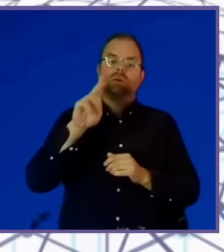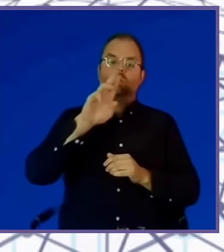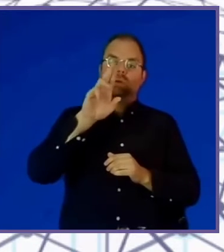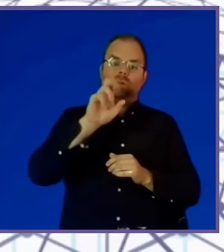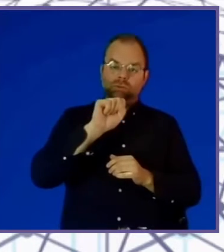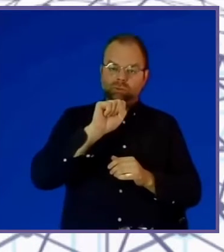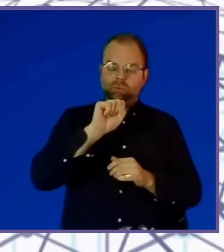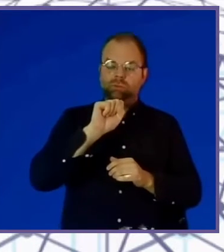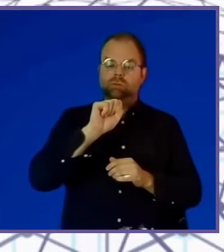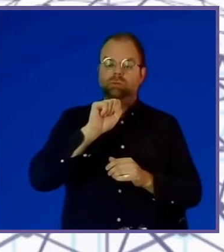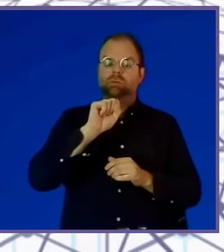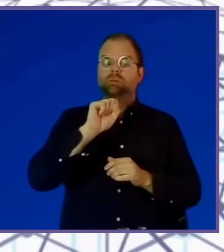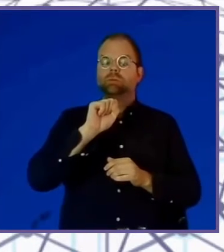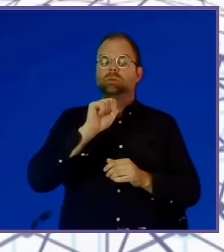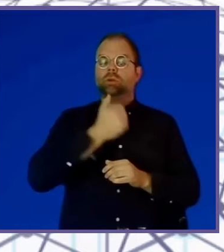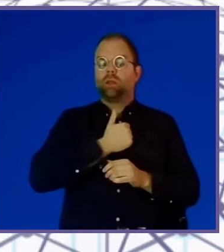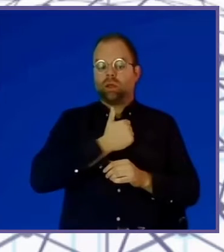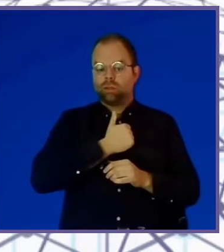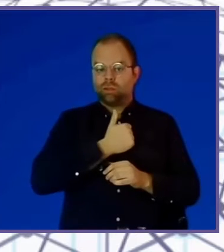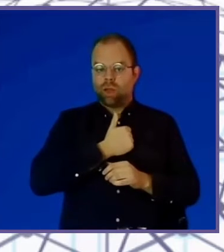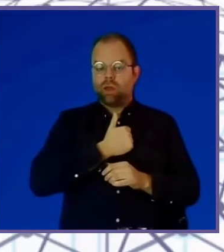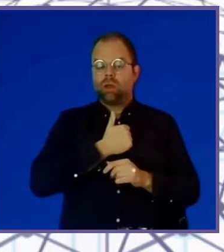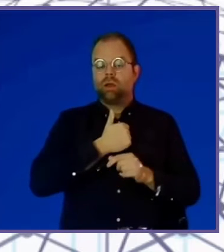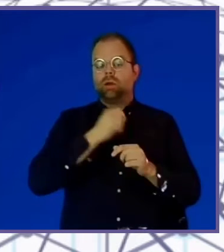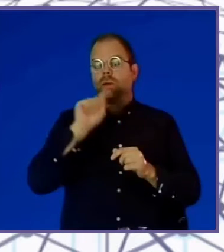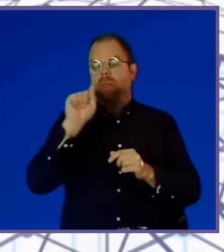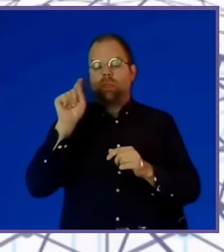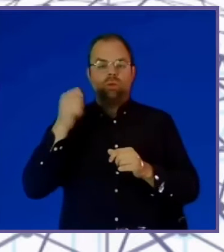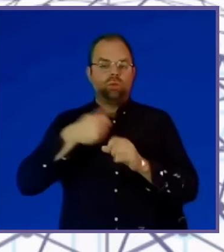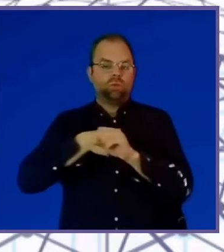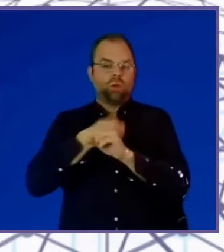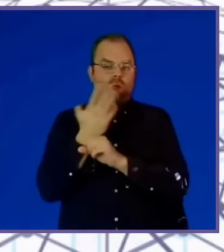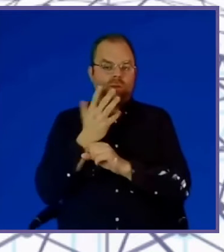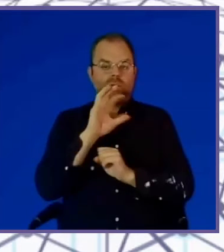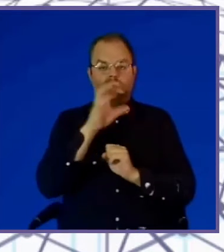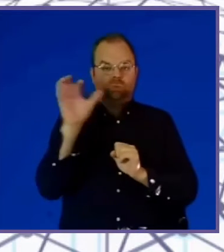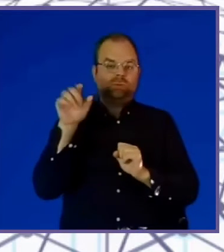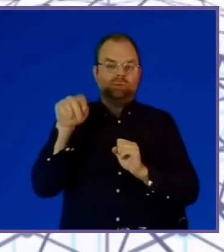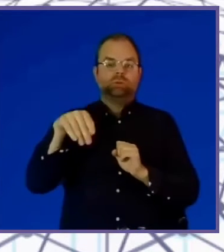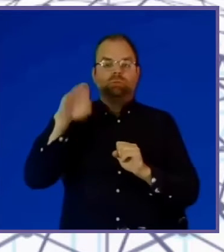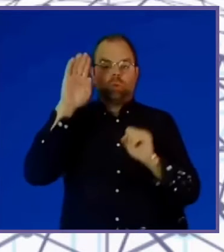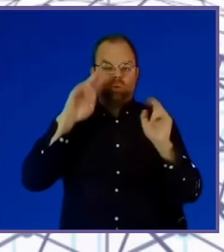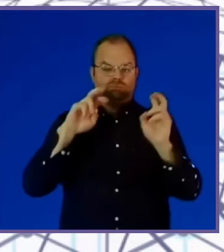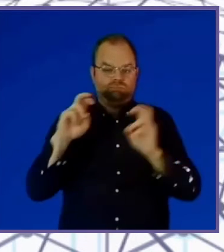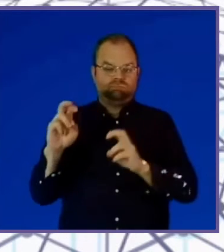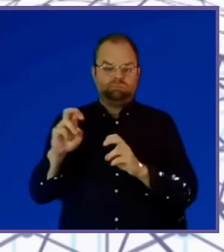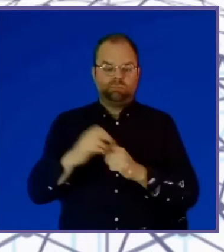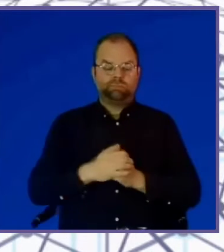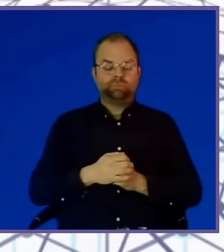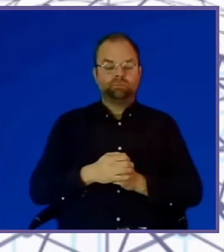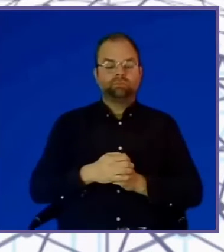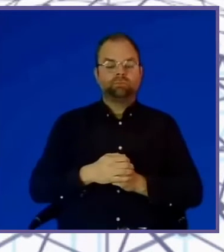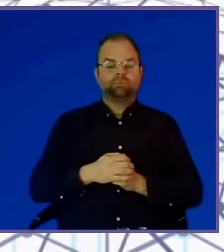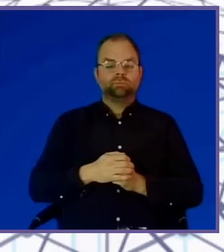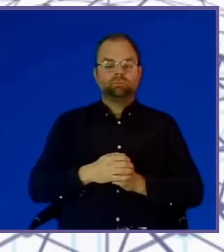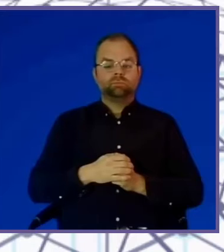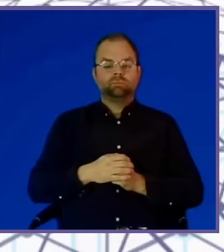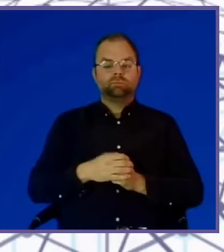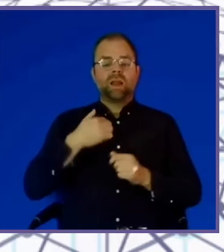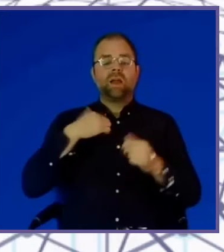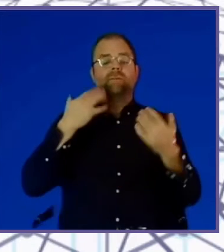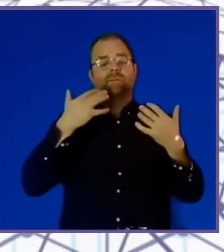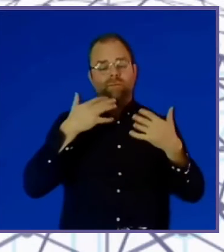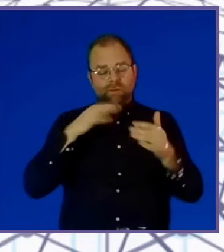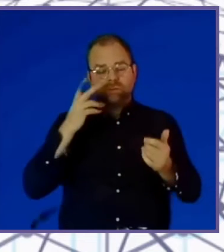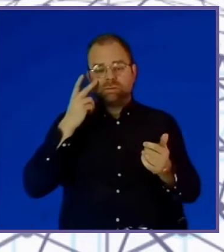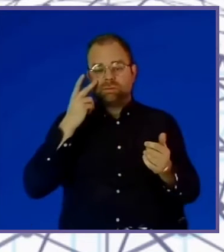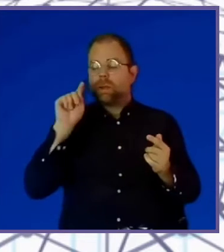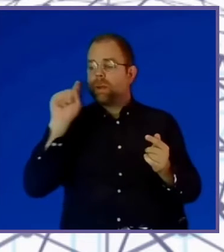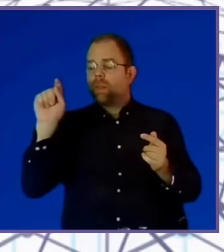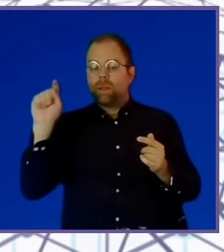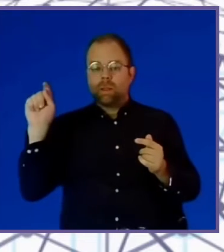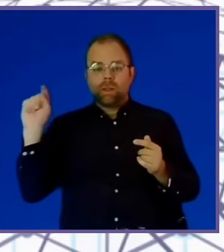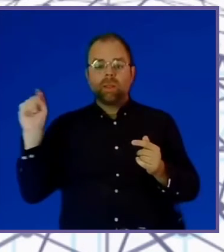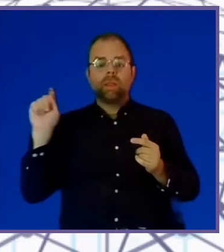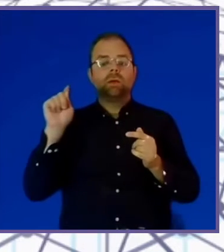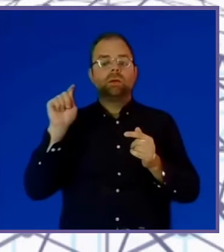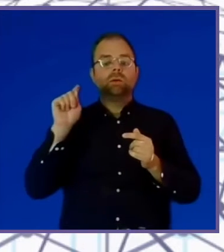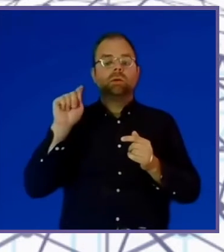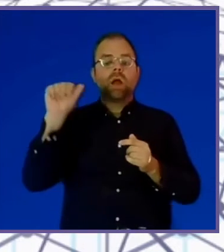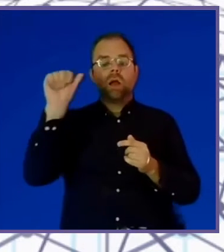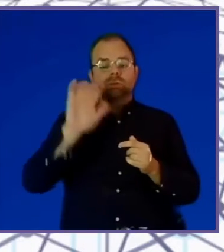a couple from Asia and South America. However, the fourth fact is that we know almost nothing